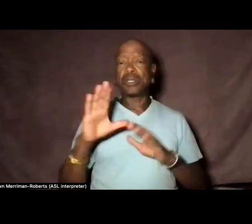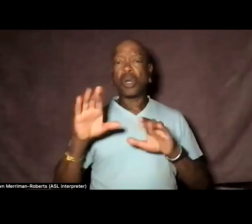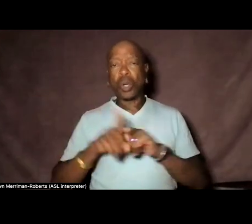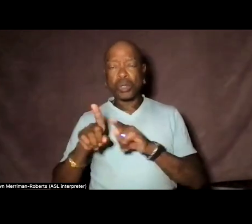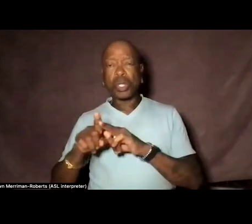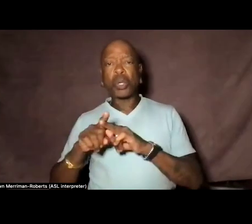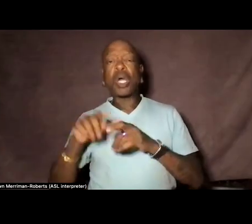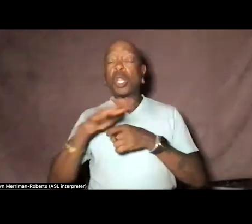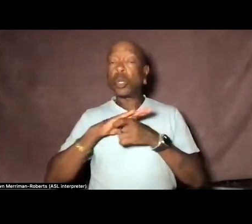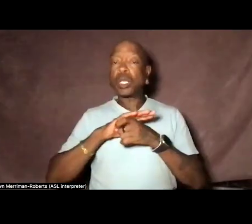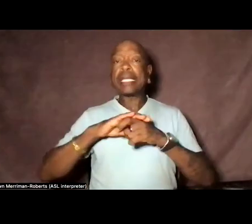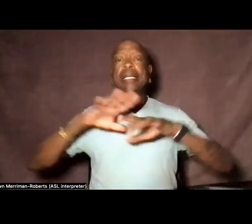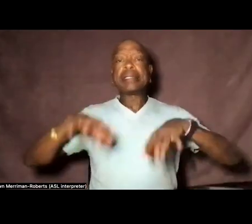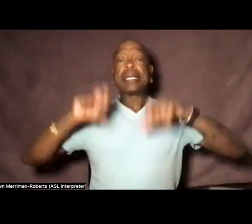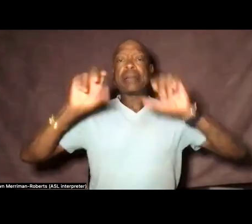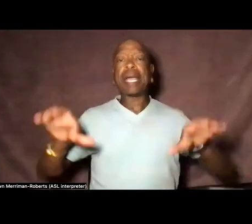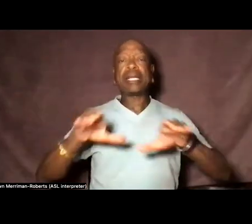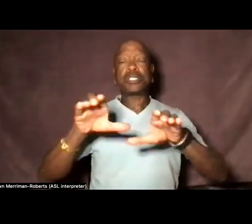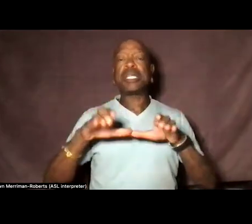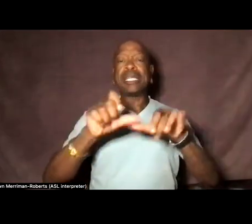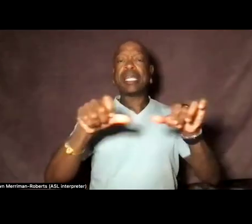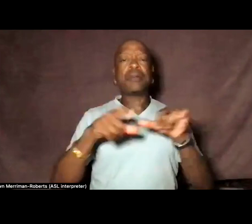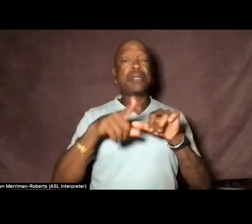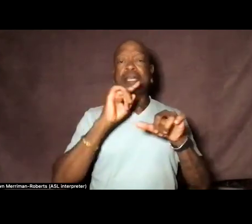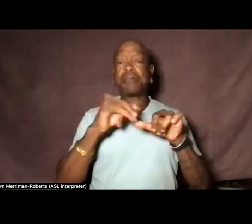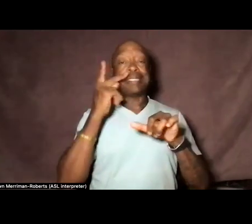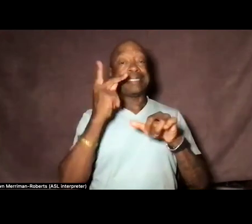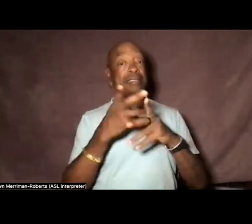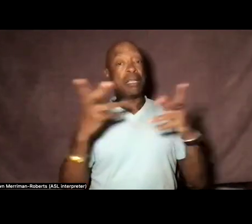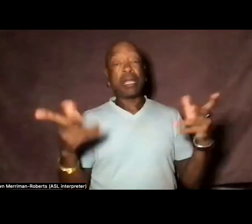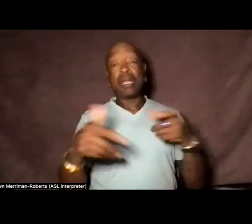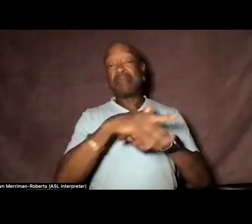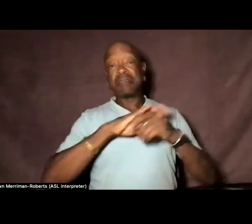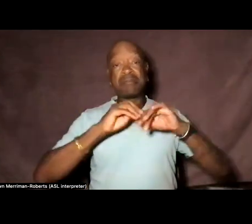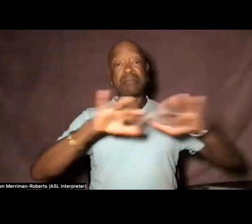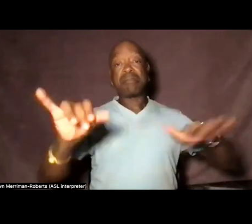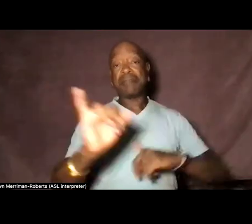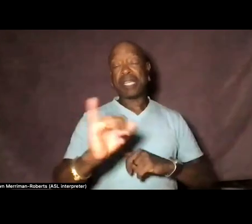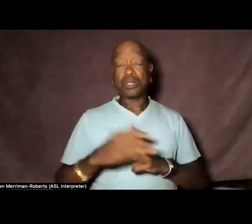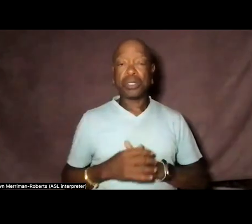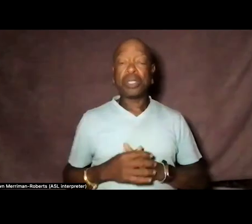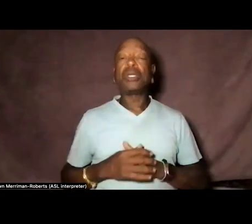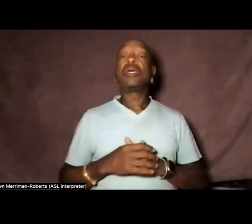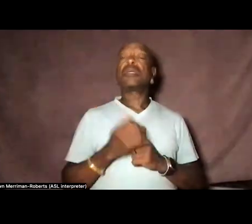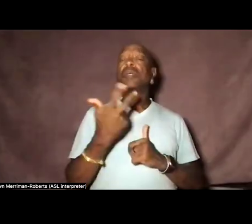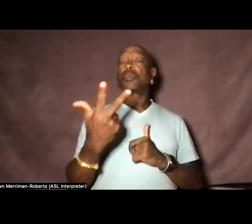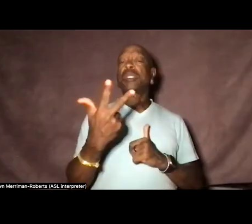in the affected areas here are three ways you can join our fight first we have um stop